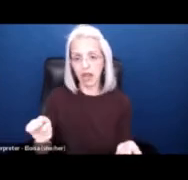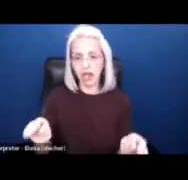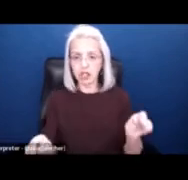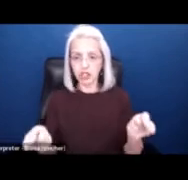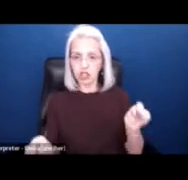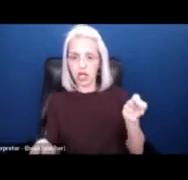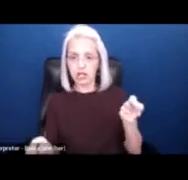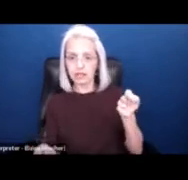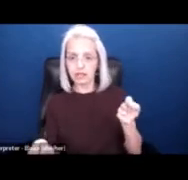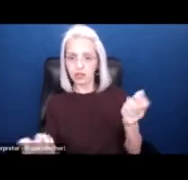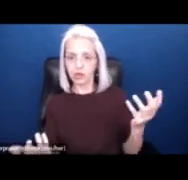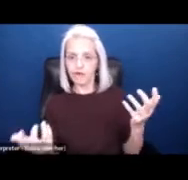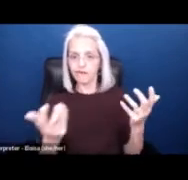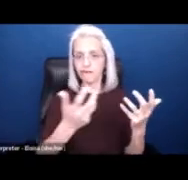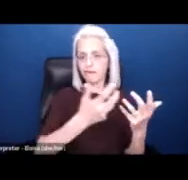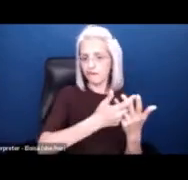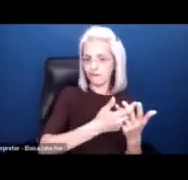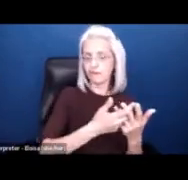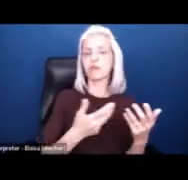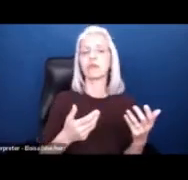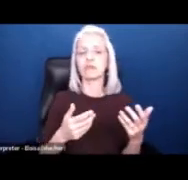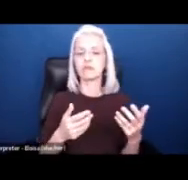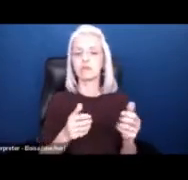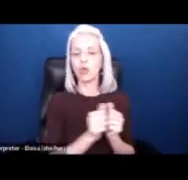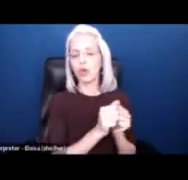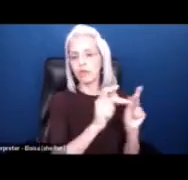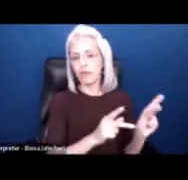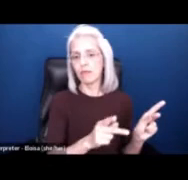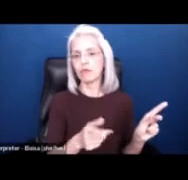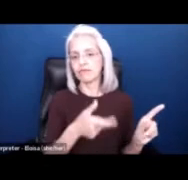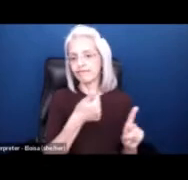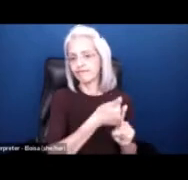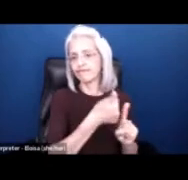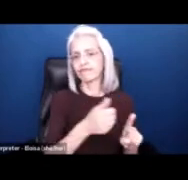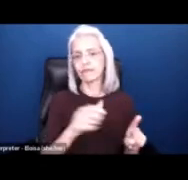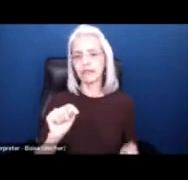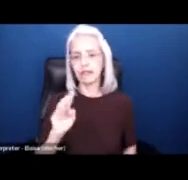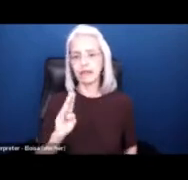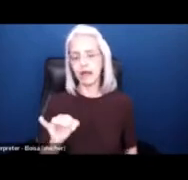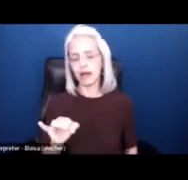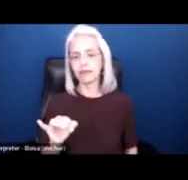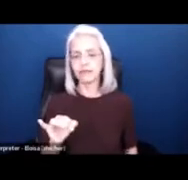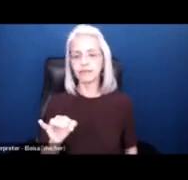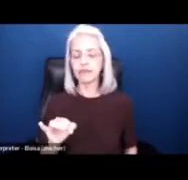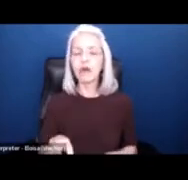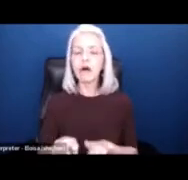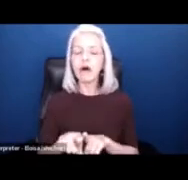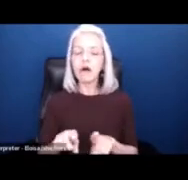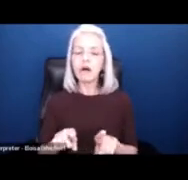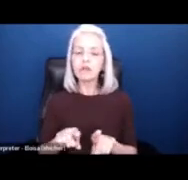work in your work with people with brain injury can still be used. But there are also a lot